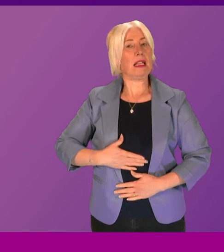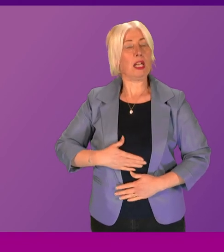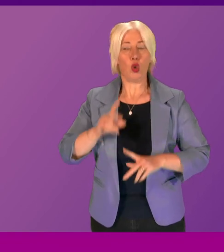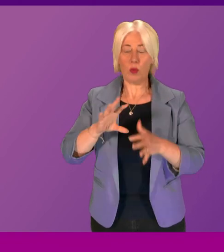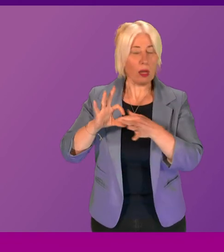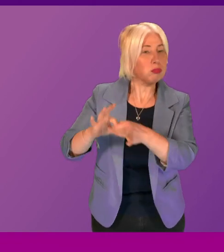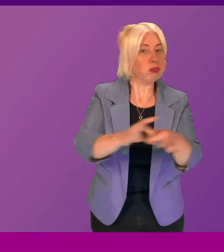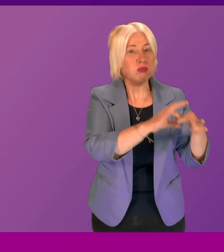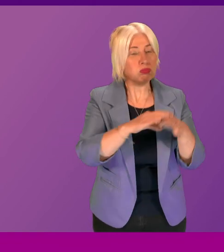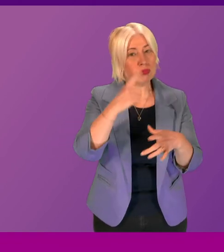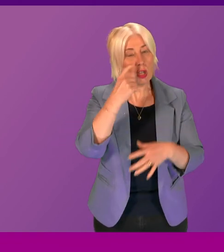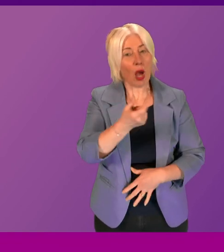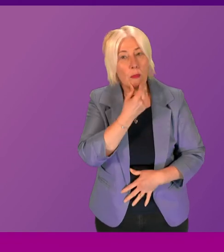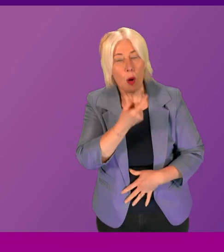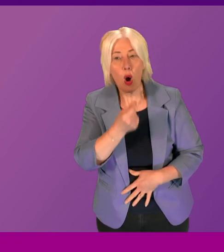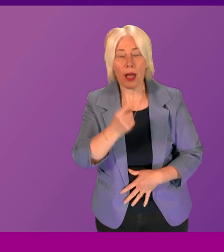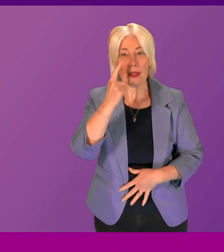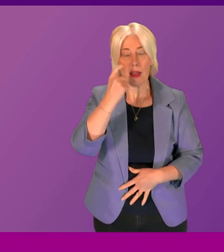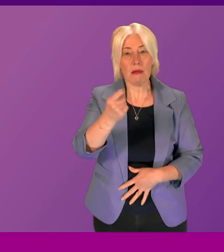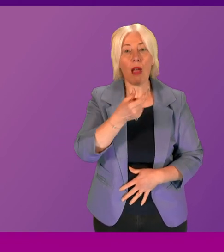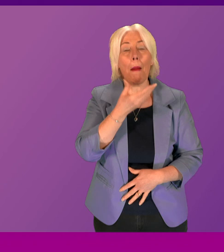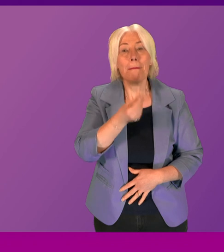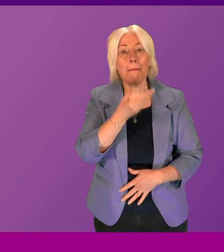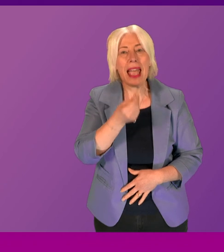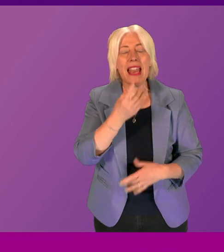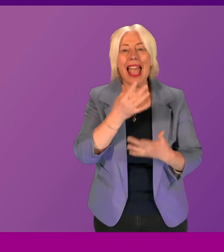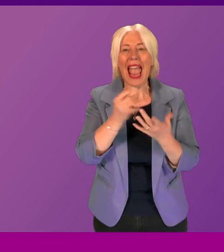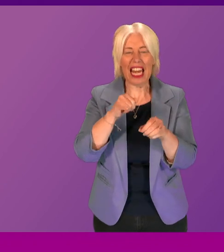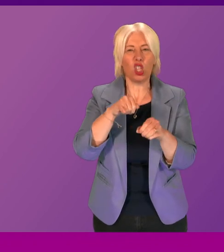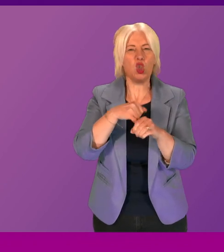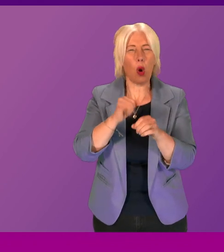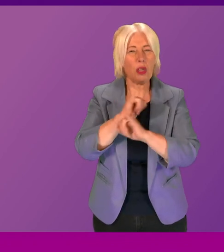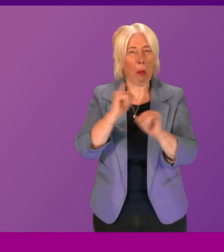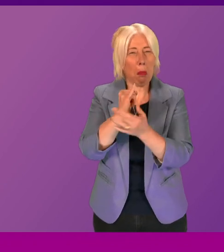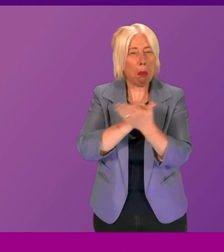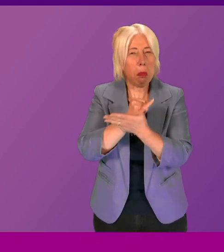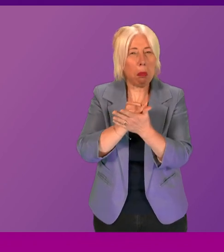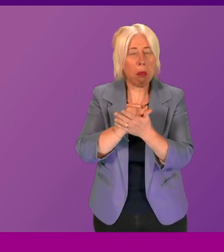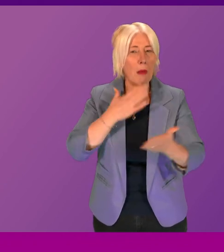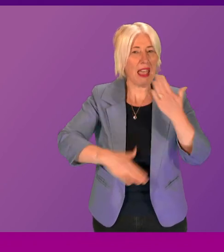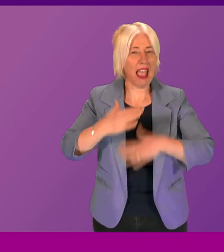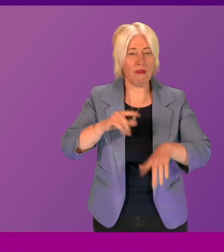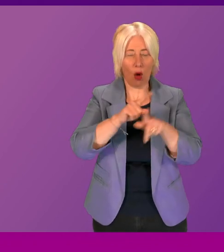with boys and young men to eradicate the toxic behaviours that are far too prevalent in our society.